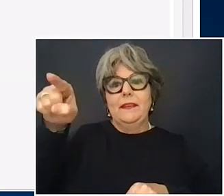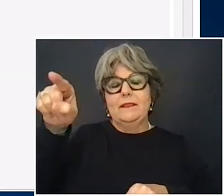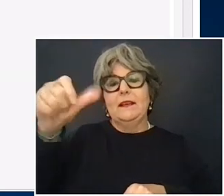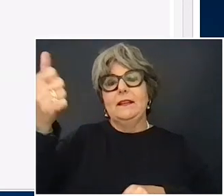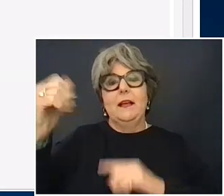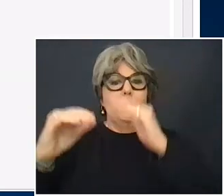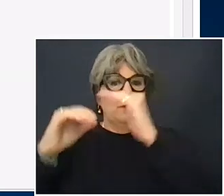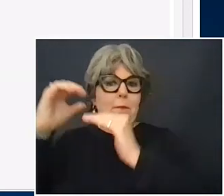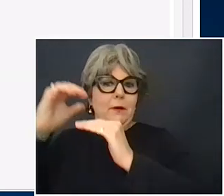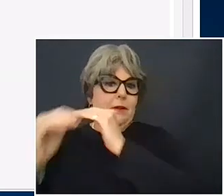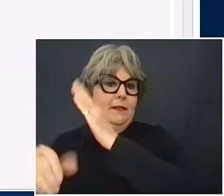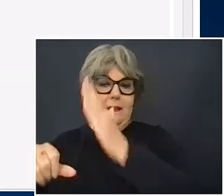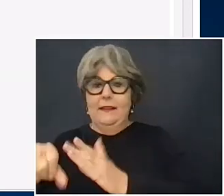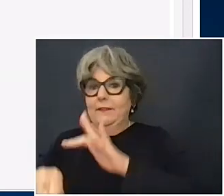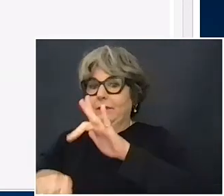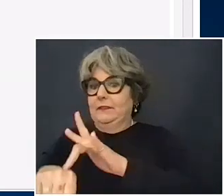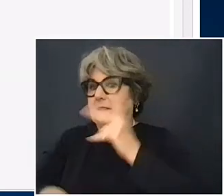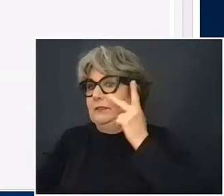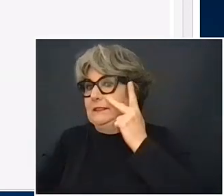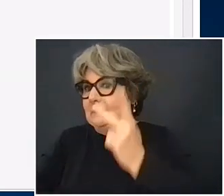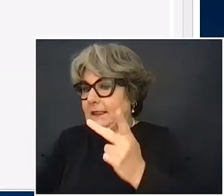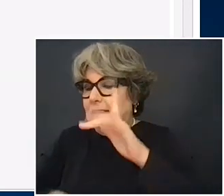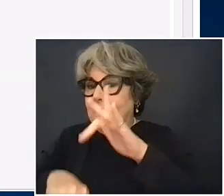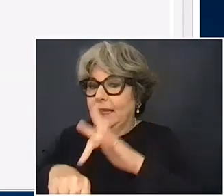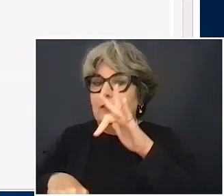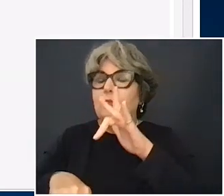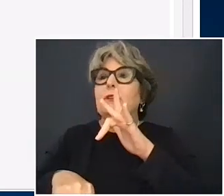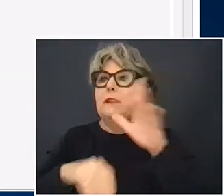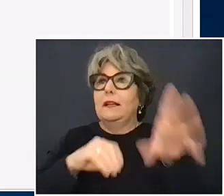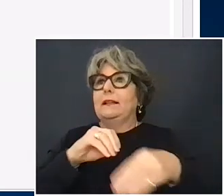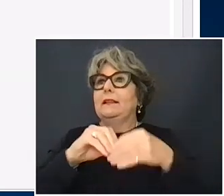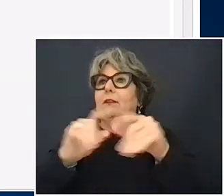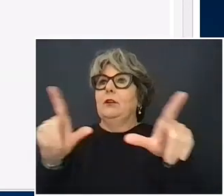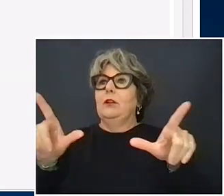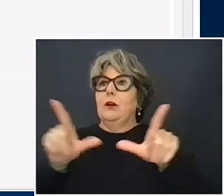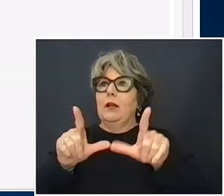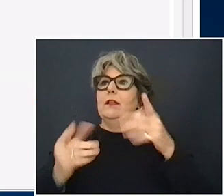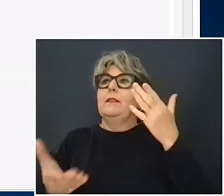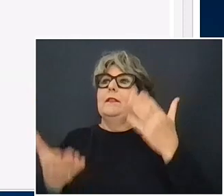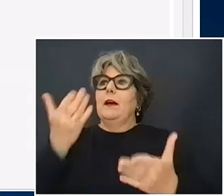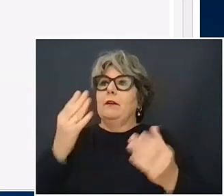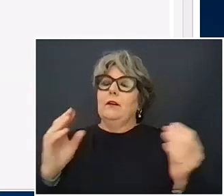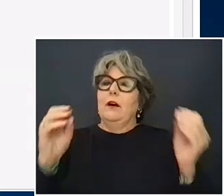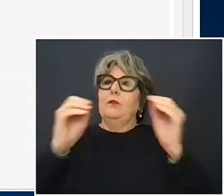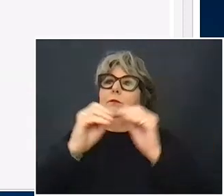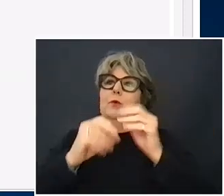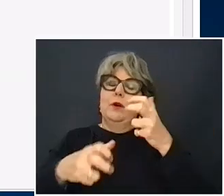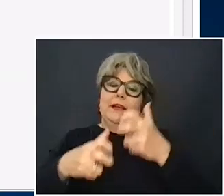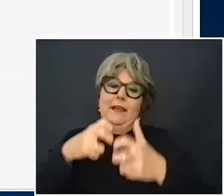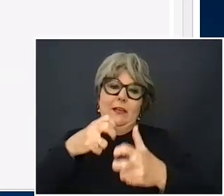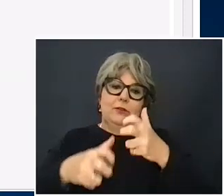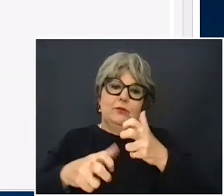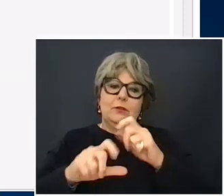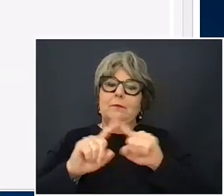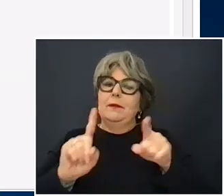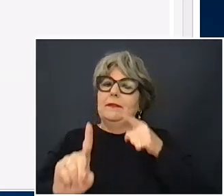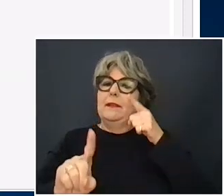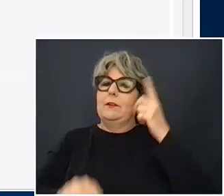even been out to visit that additional location. That could cause some additional issues there, too. But that's the main reason the way the